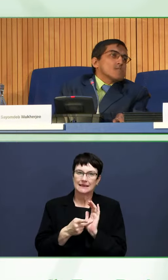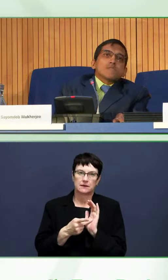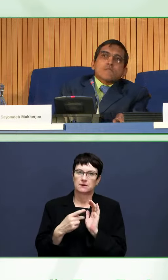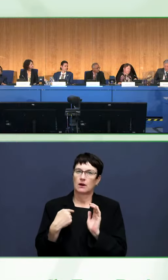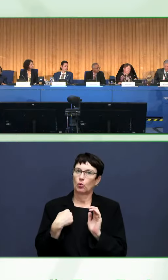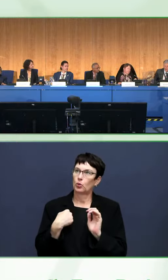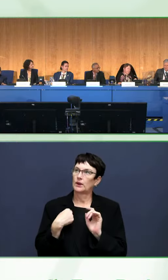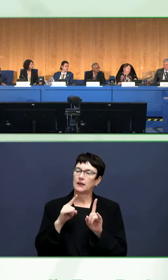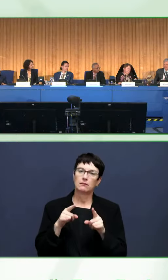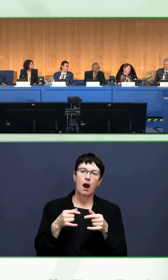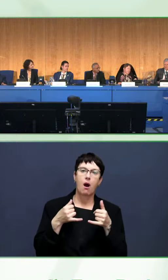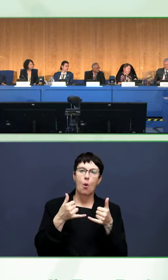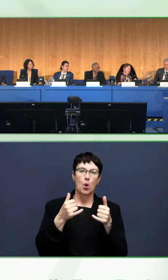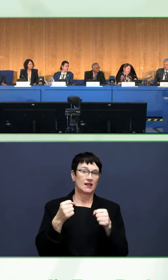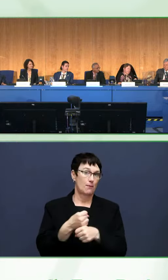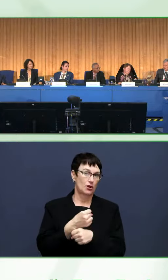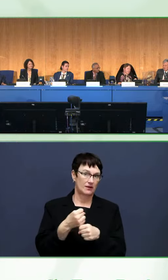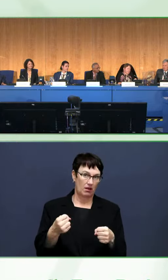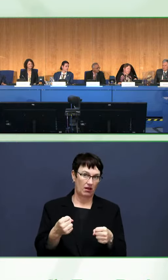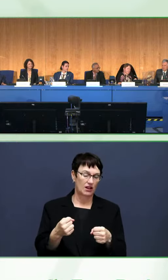Thank you, everyone.